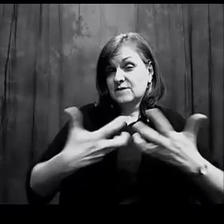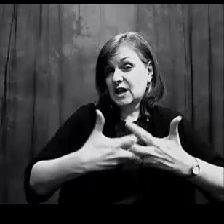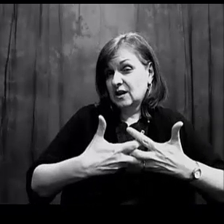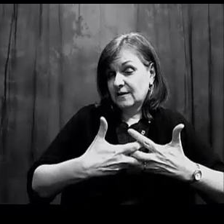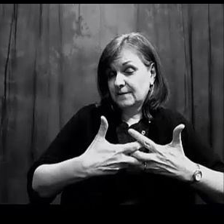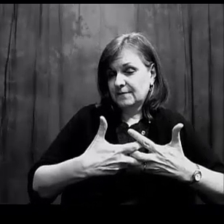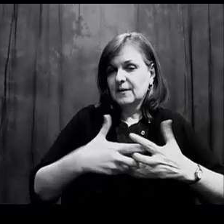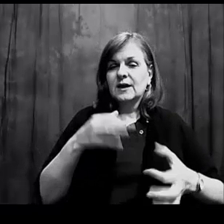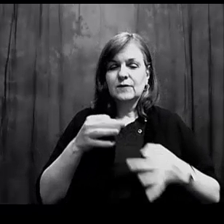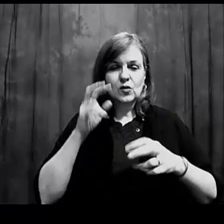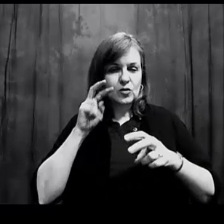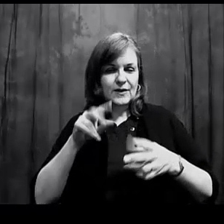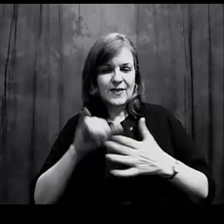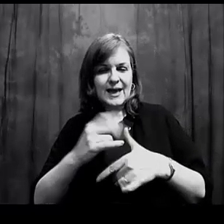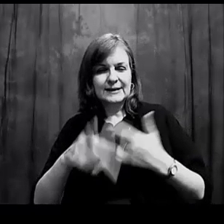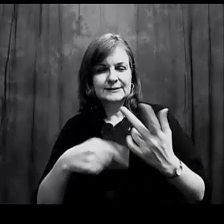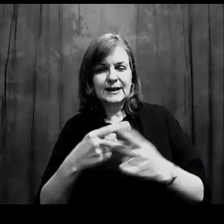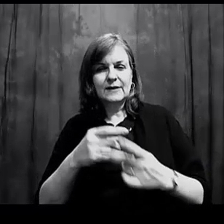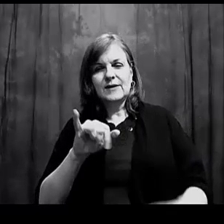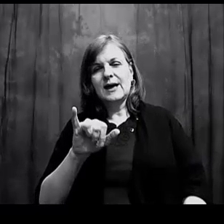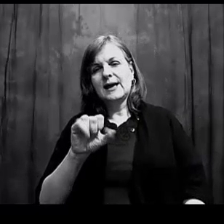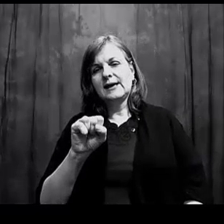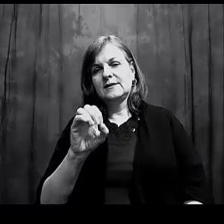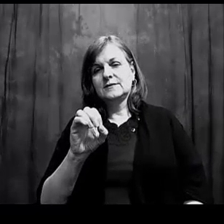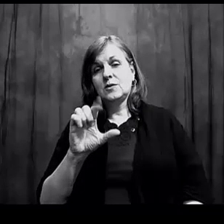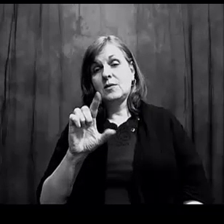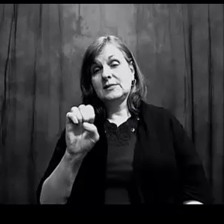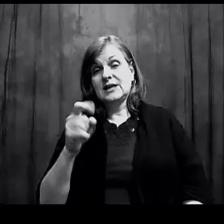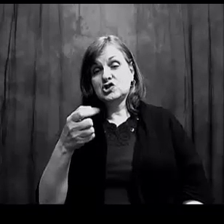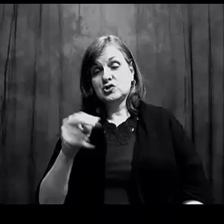if we look at these kind of isolation events